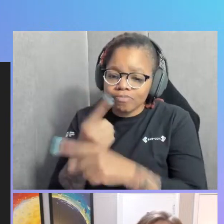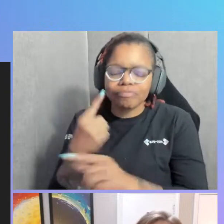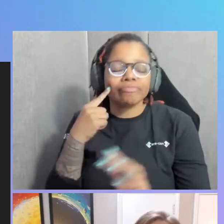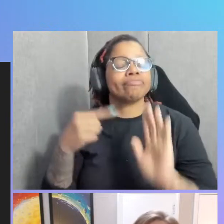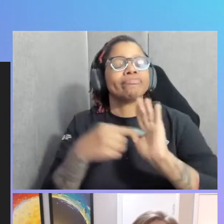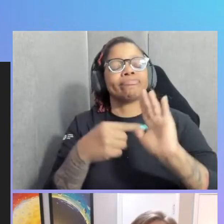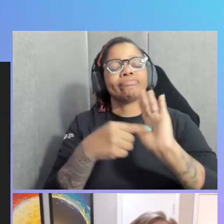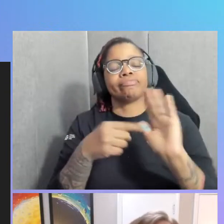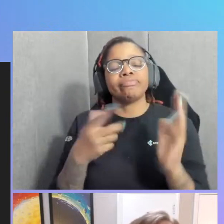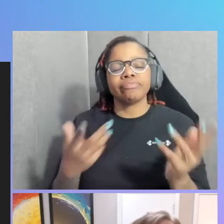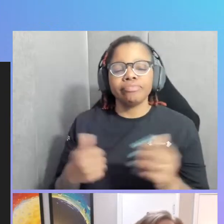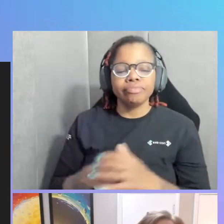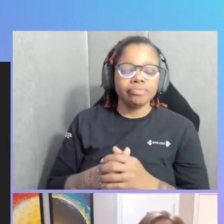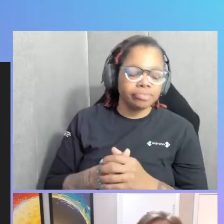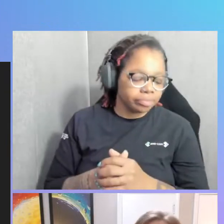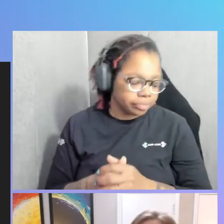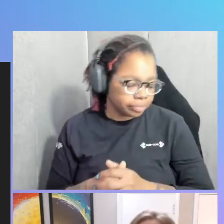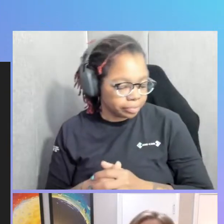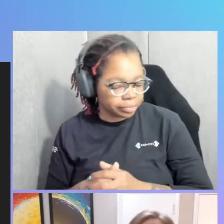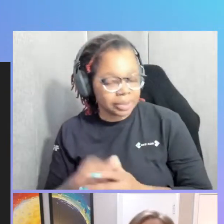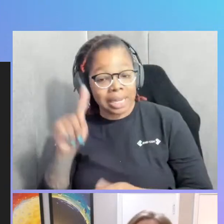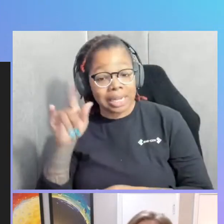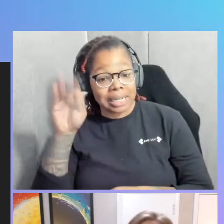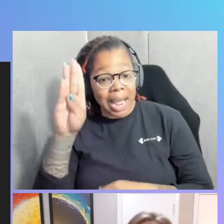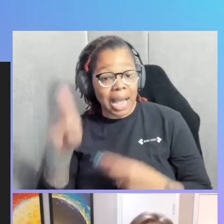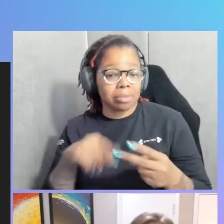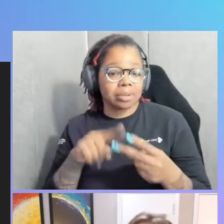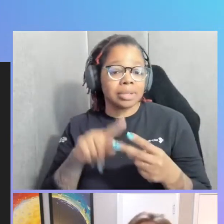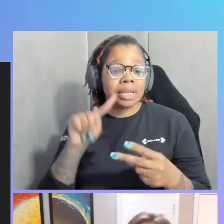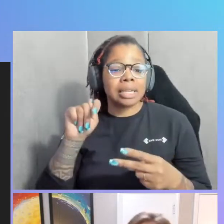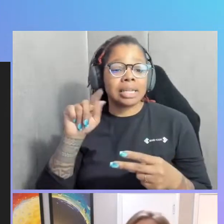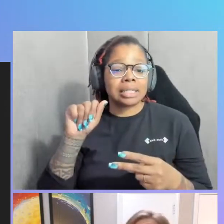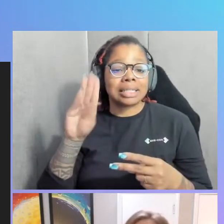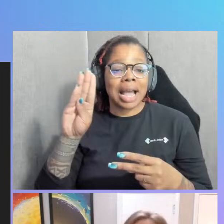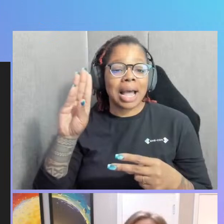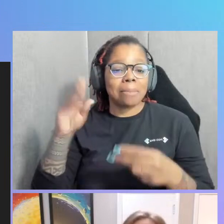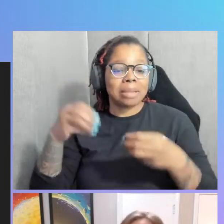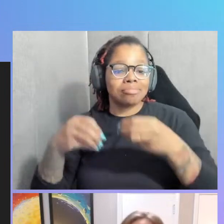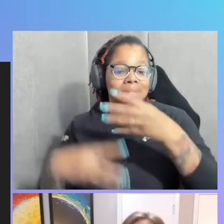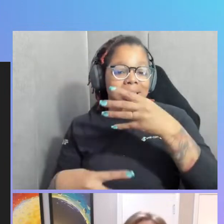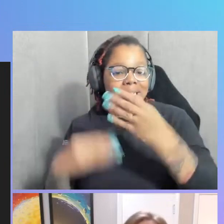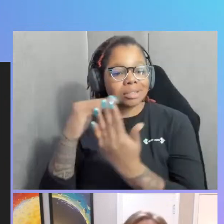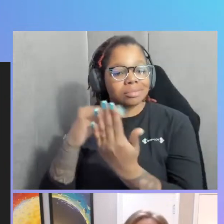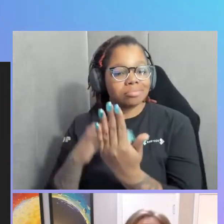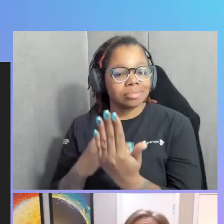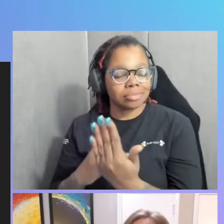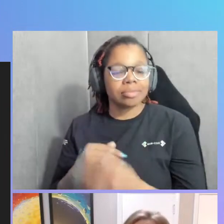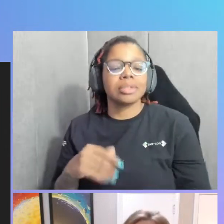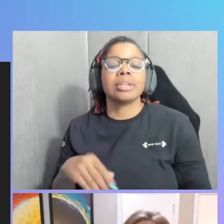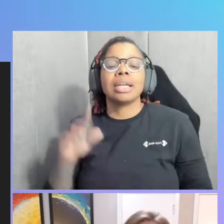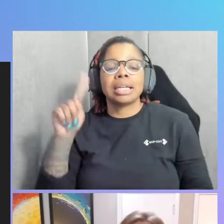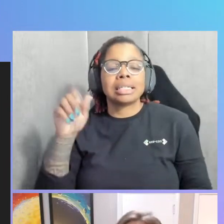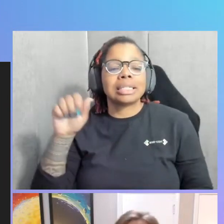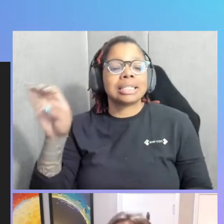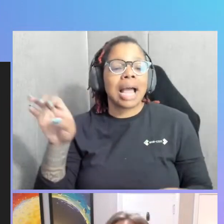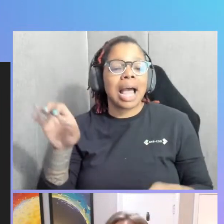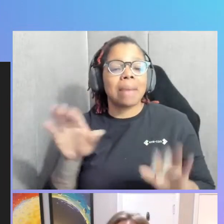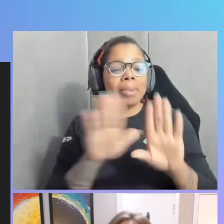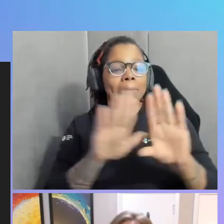these roles are tab. Tab list, which is like a group of tabs,